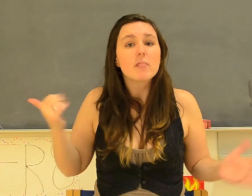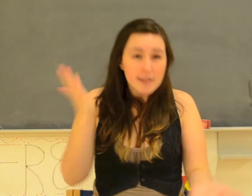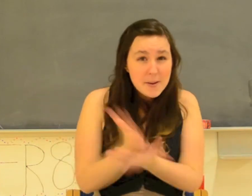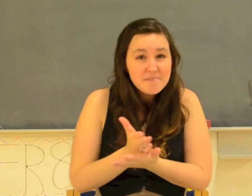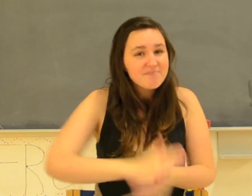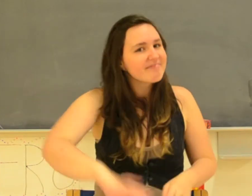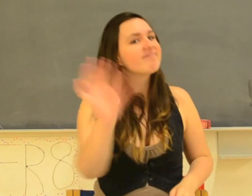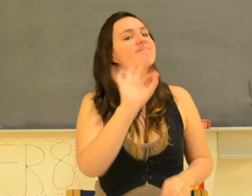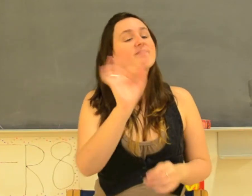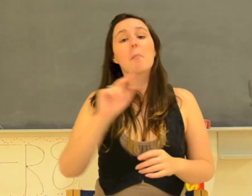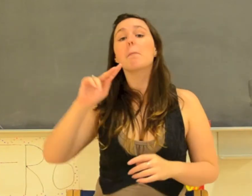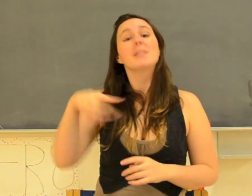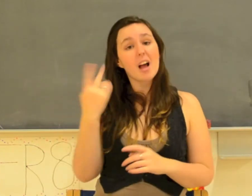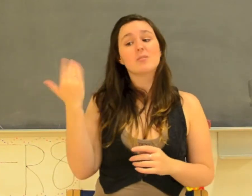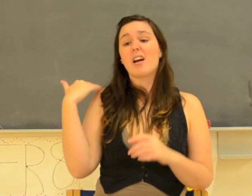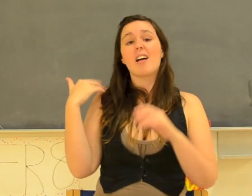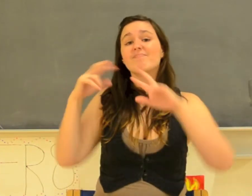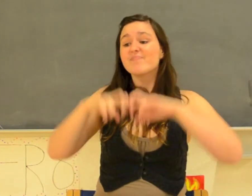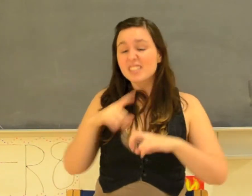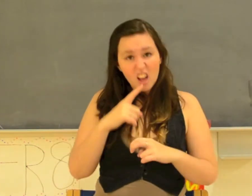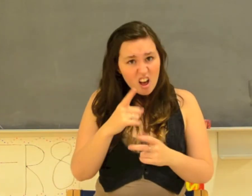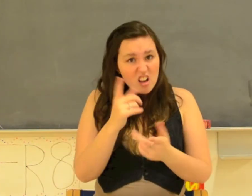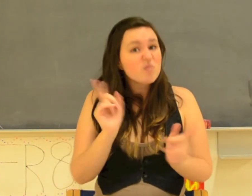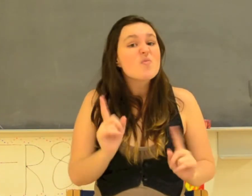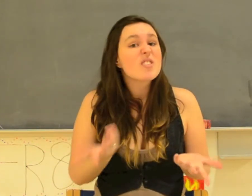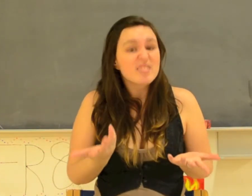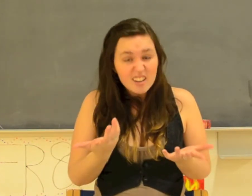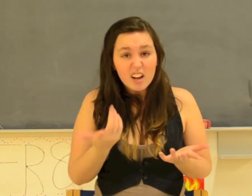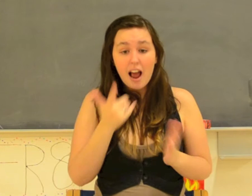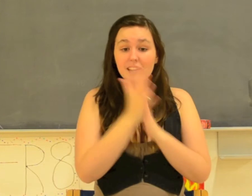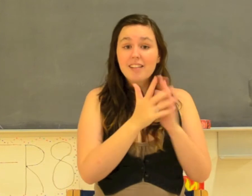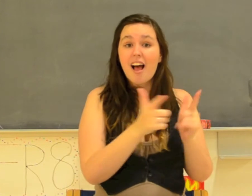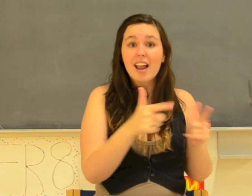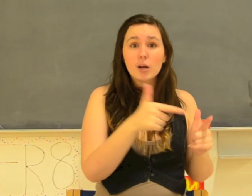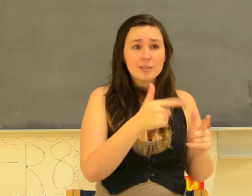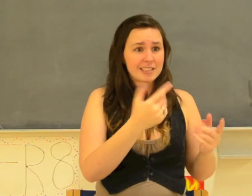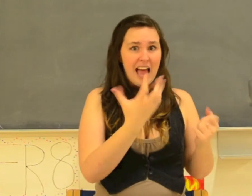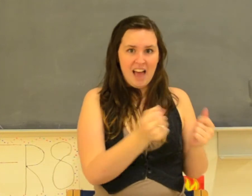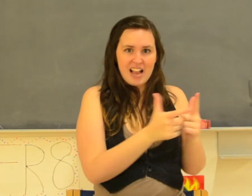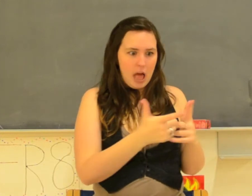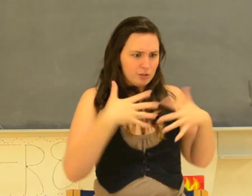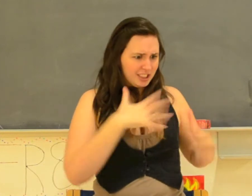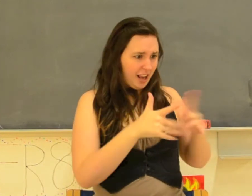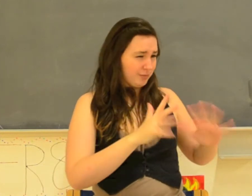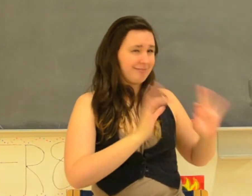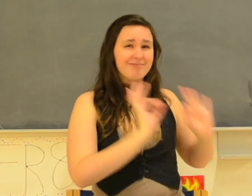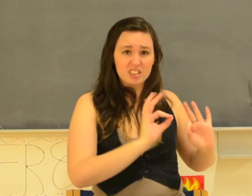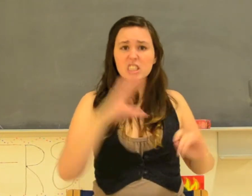affect our speech. But this has been proven untrue. The recent research proves that Sign Languages does not affect